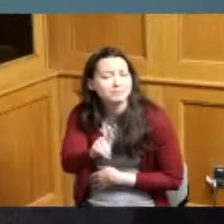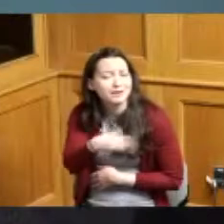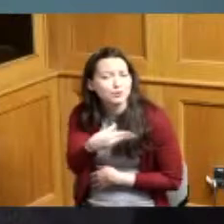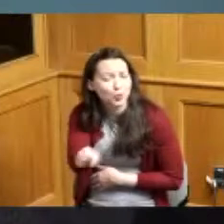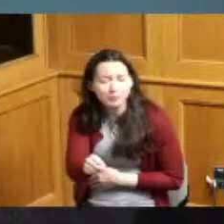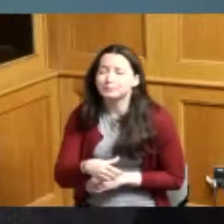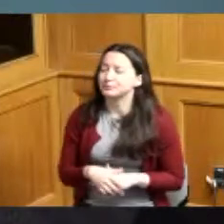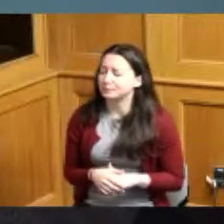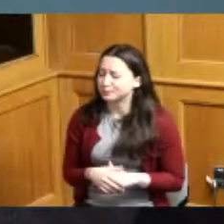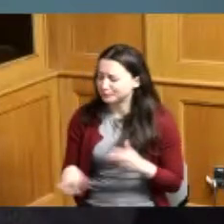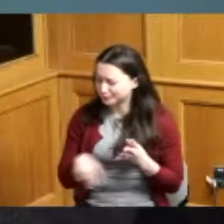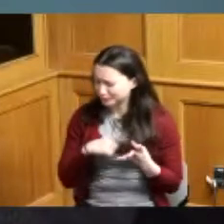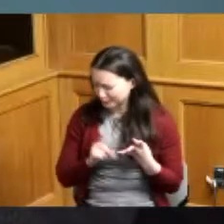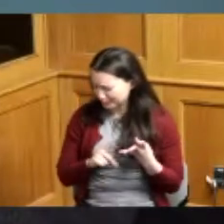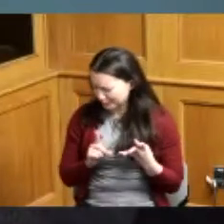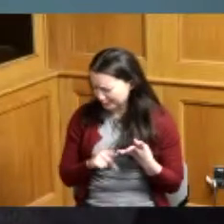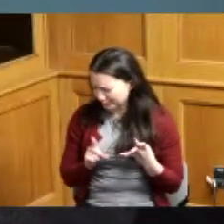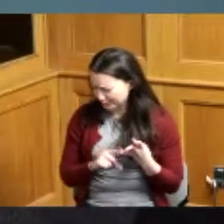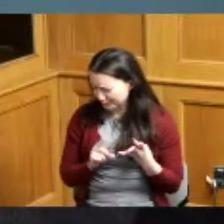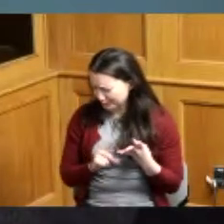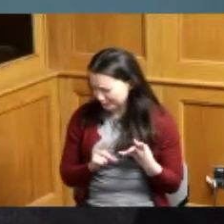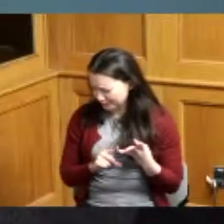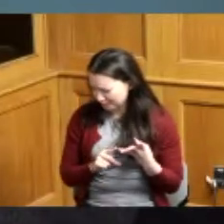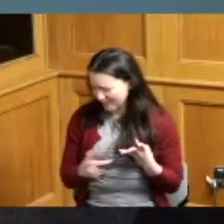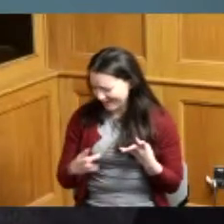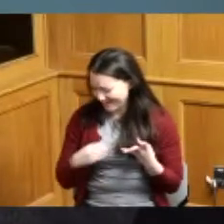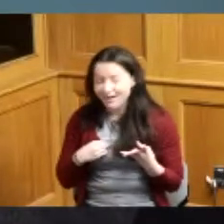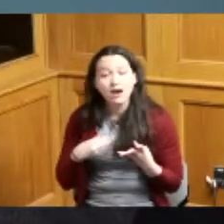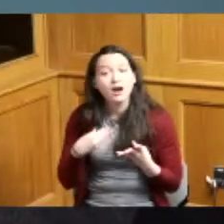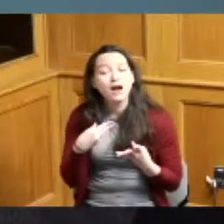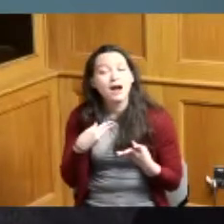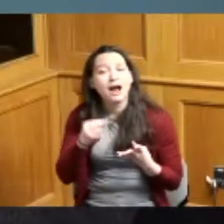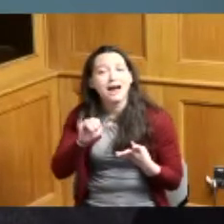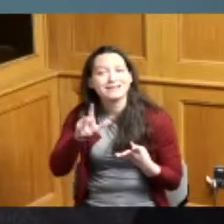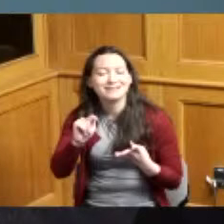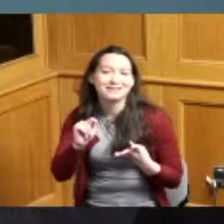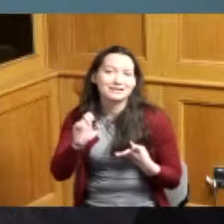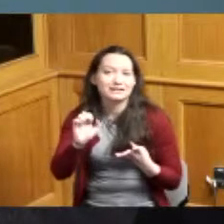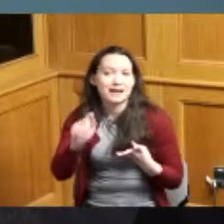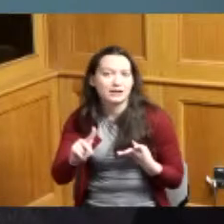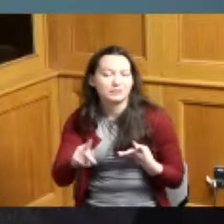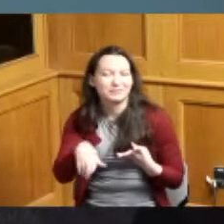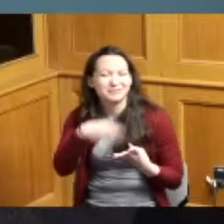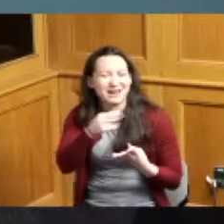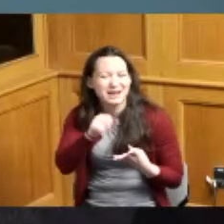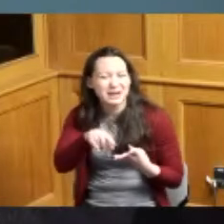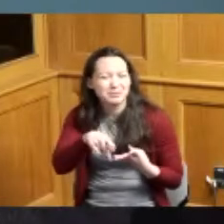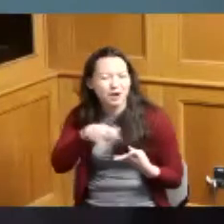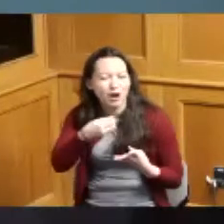also we also are adopting high tech high high-tech as a hip-hop legendary producer